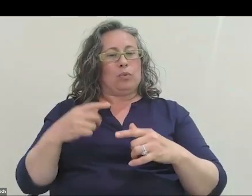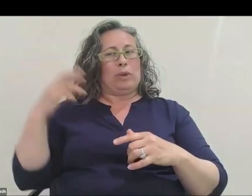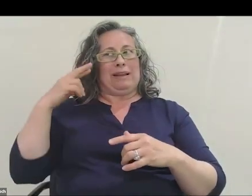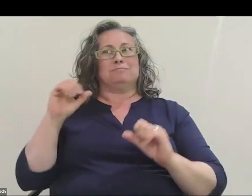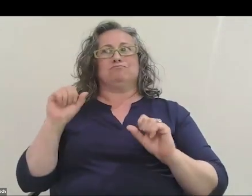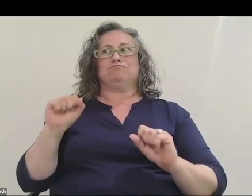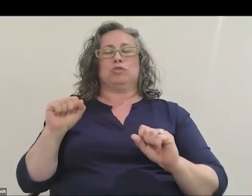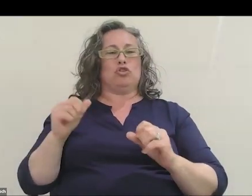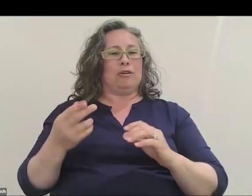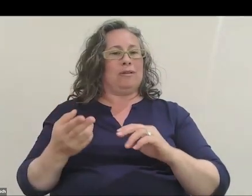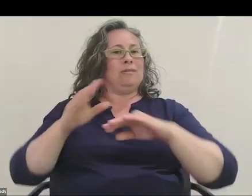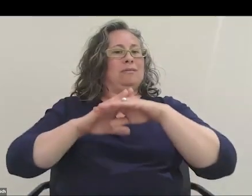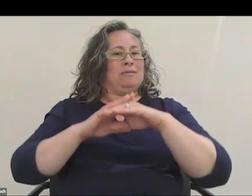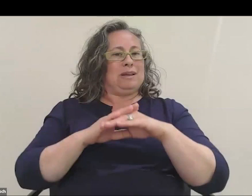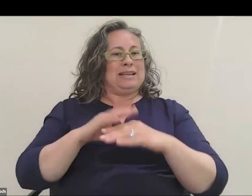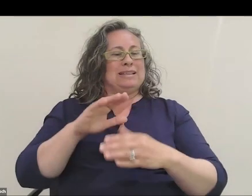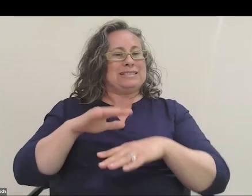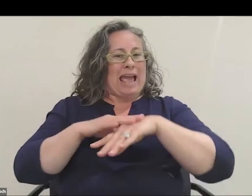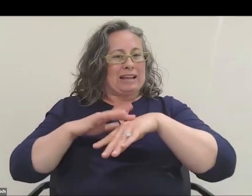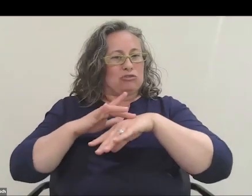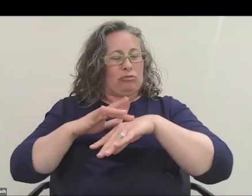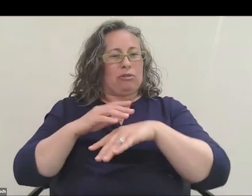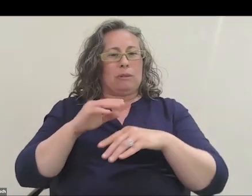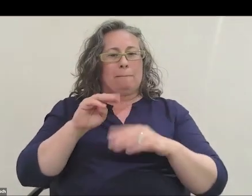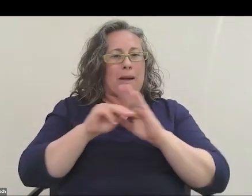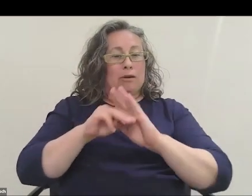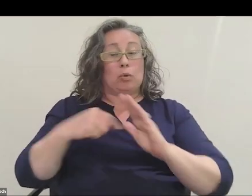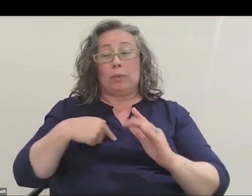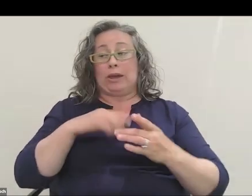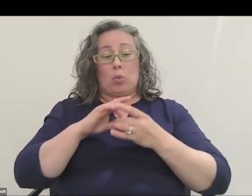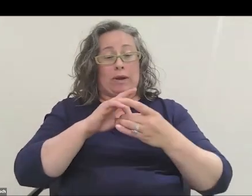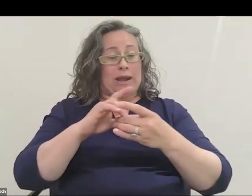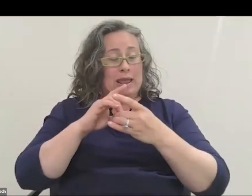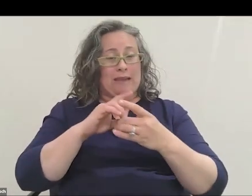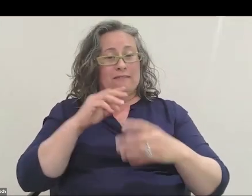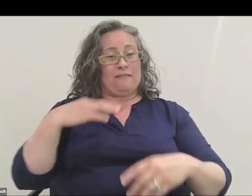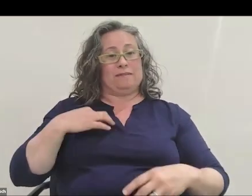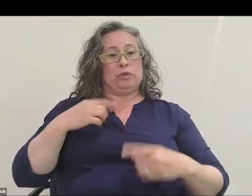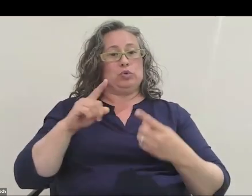We coordinate volunteers from all over the world to join our Slack workspace where we post